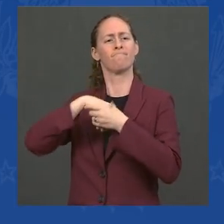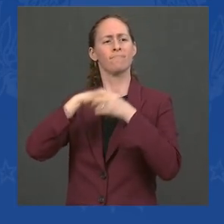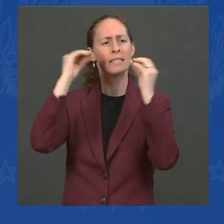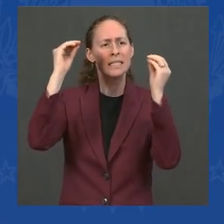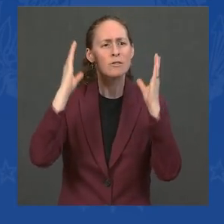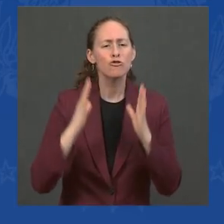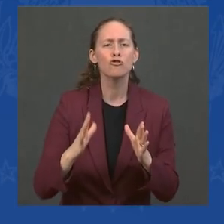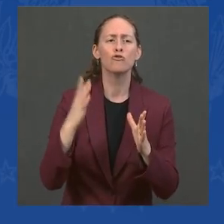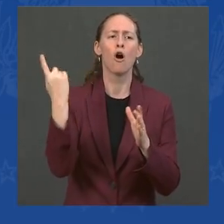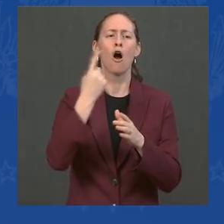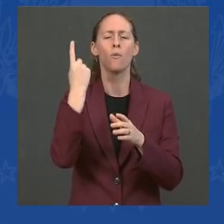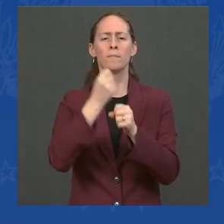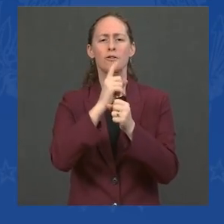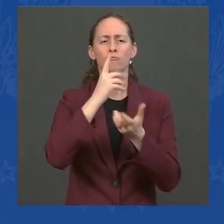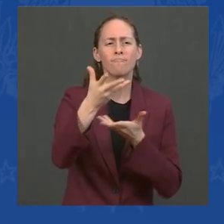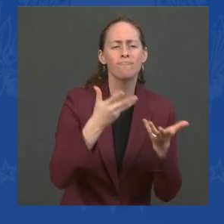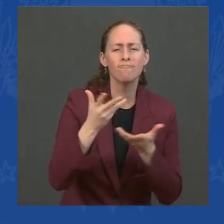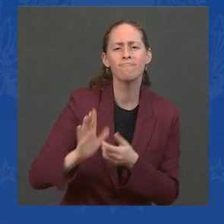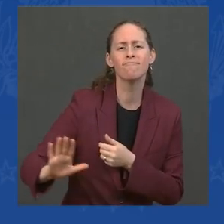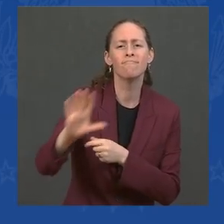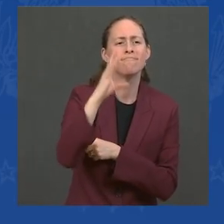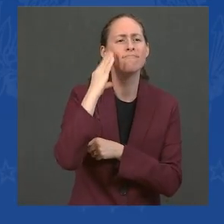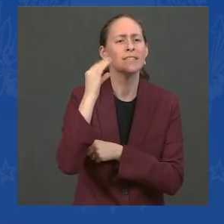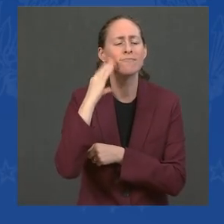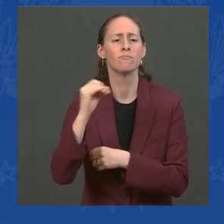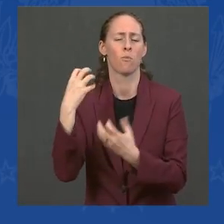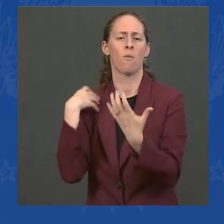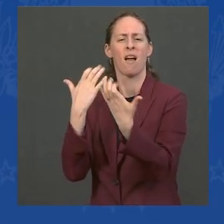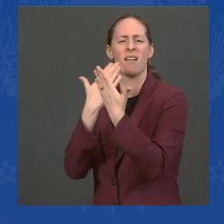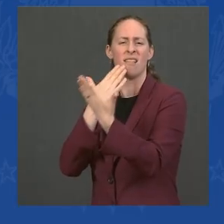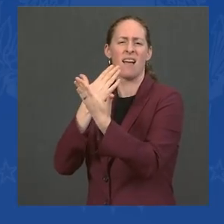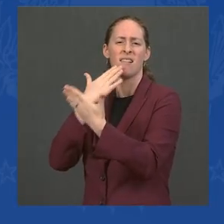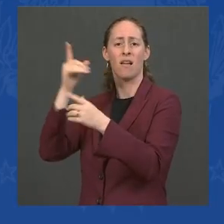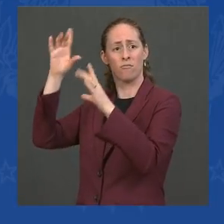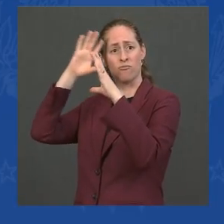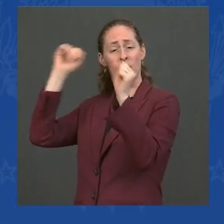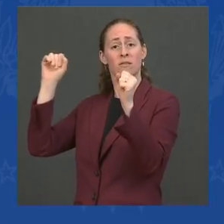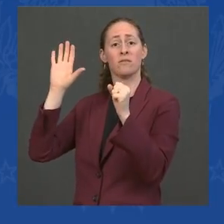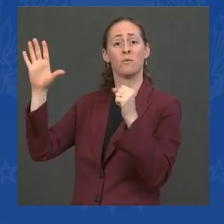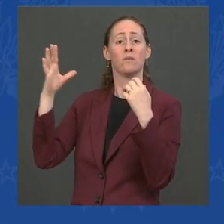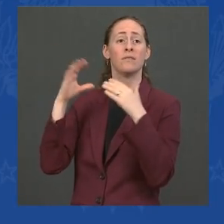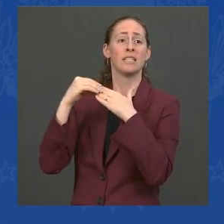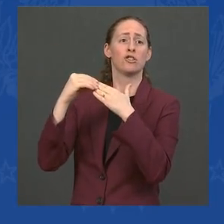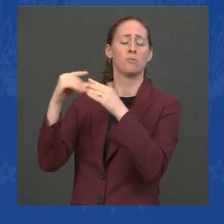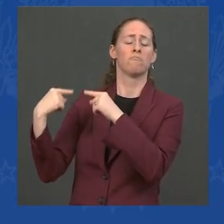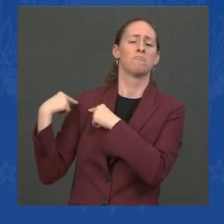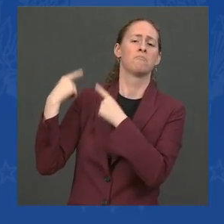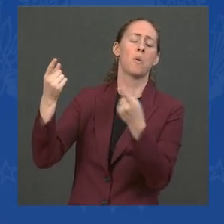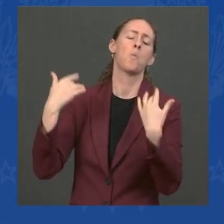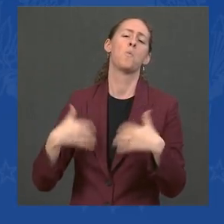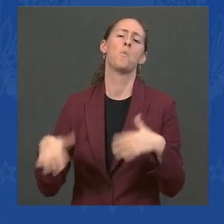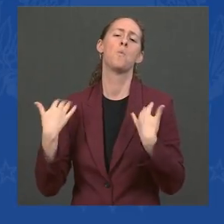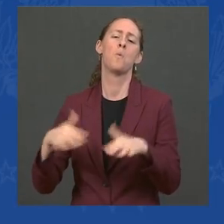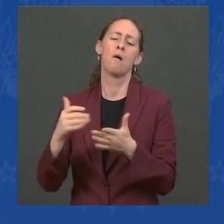Governor Pritzker: Thank you, Mr. President, for your courageous leadership during this pandemic. The president couldn't have picked a better place